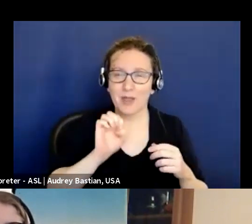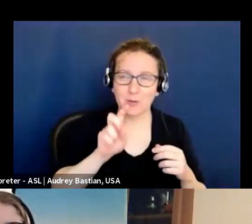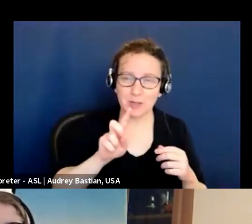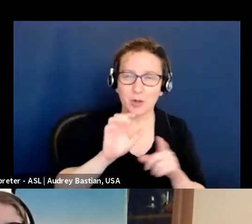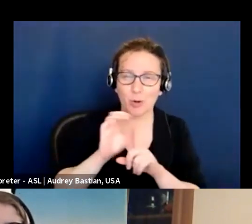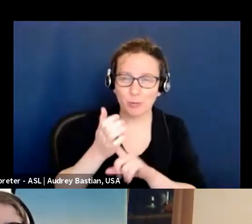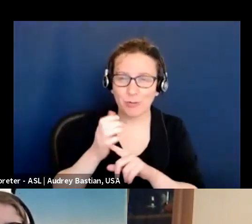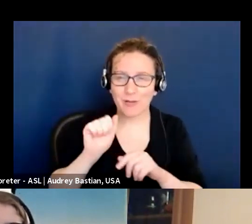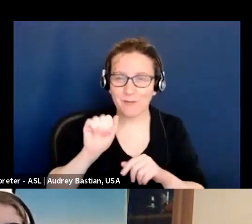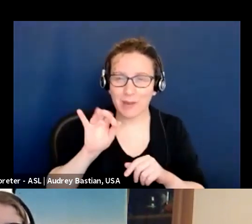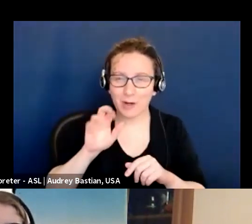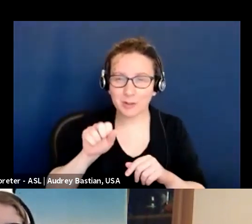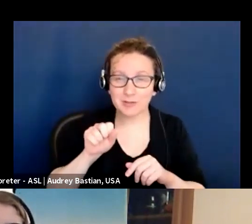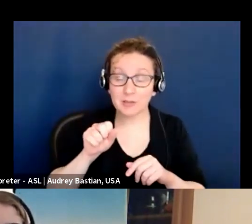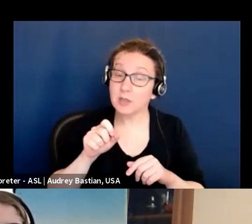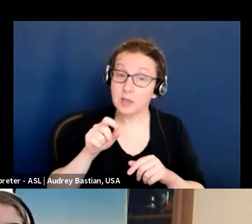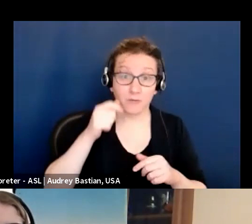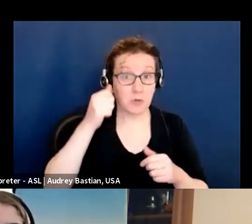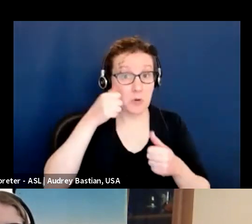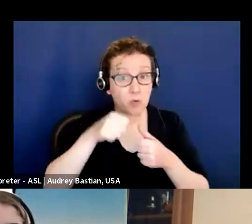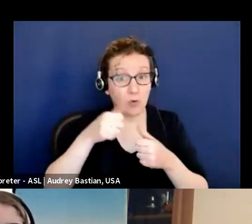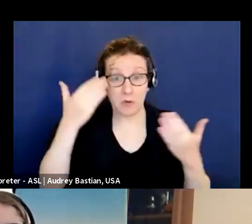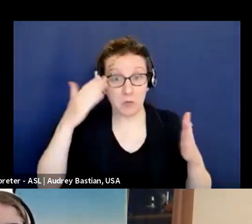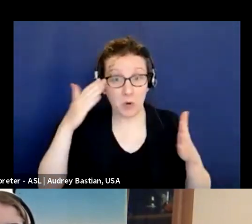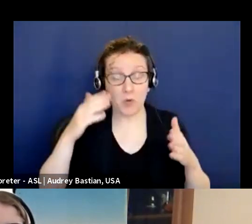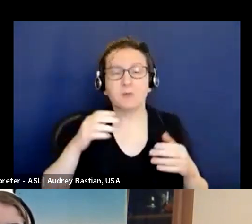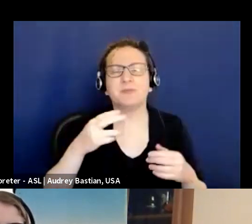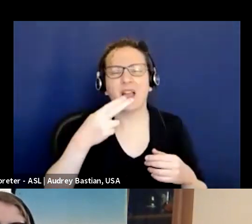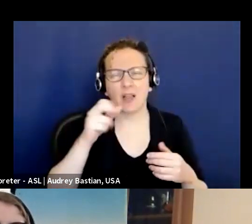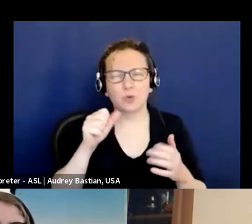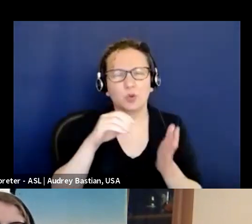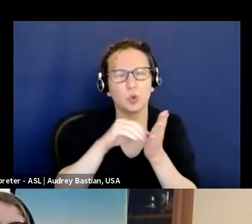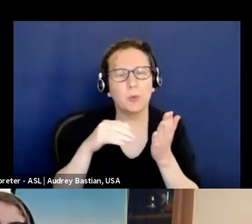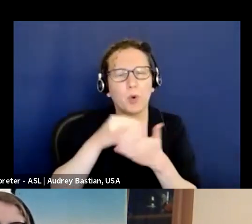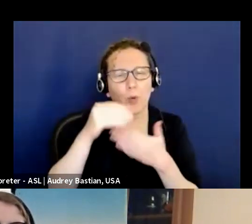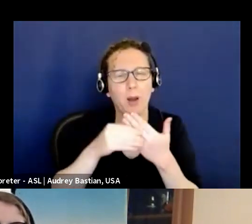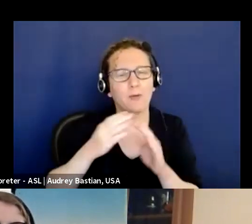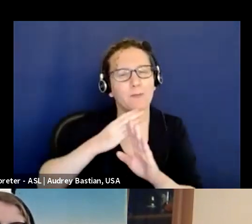it's a program for high school students from former Soviet Union countries to come and spend